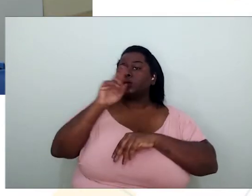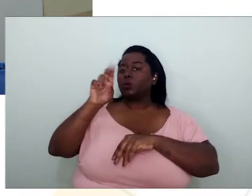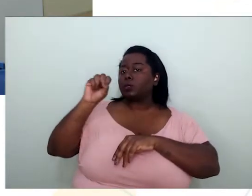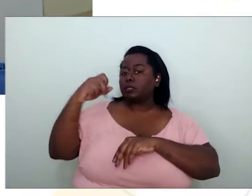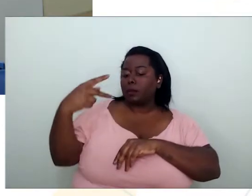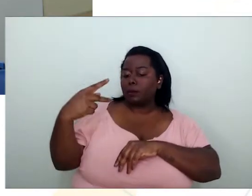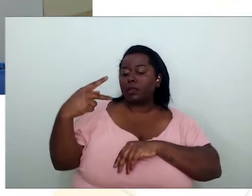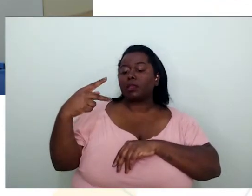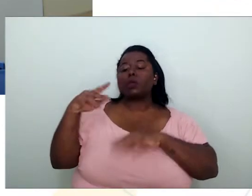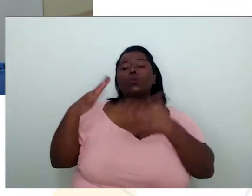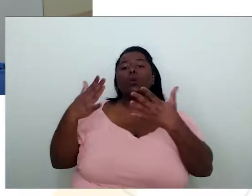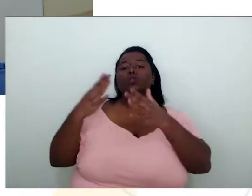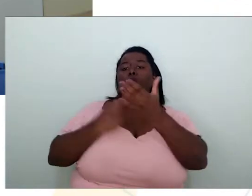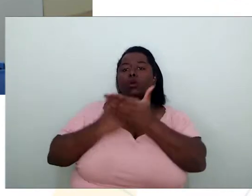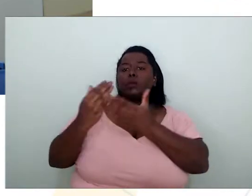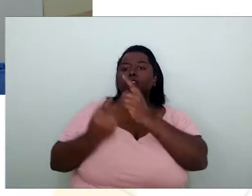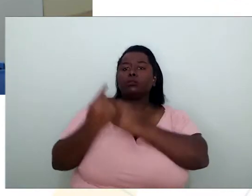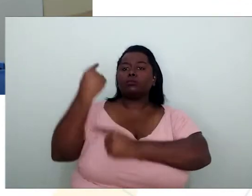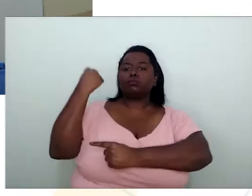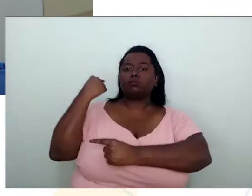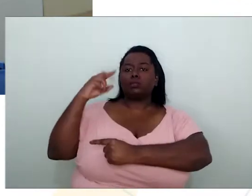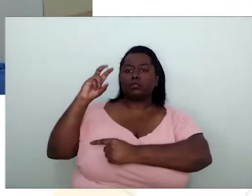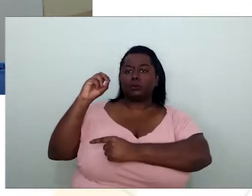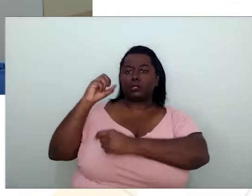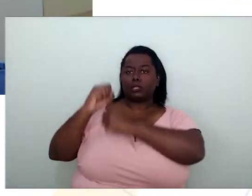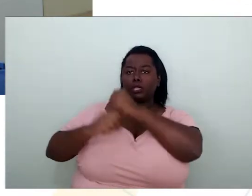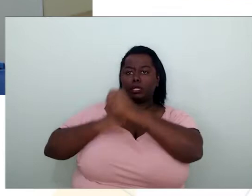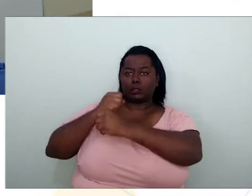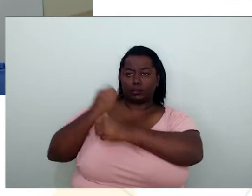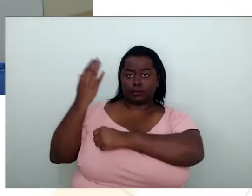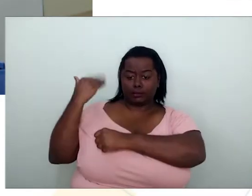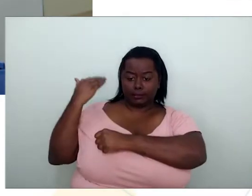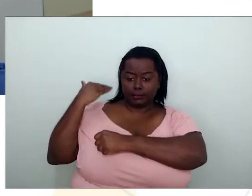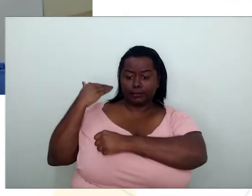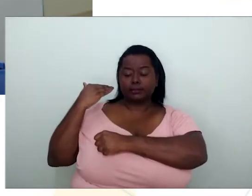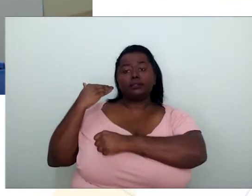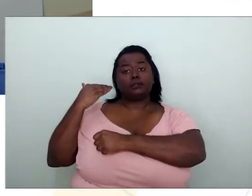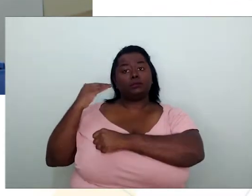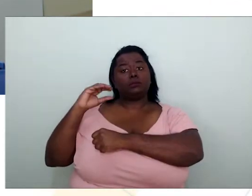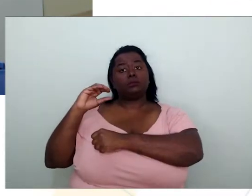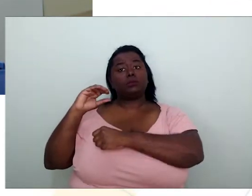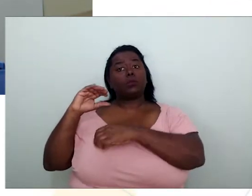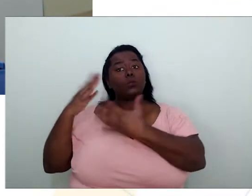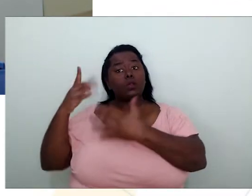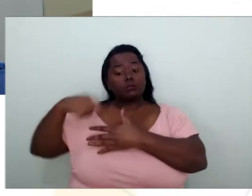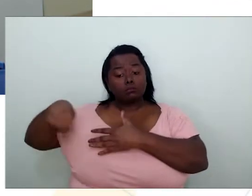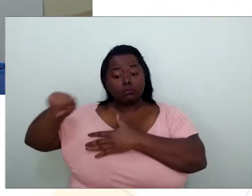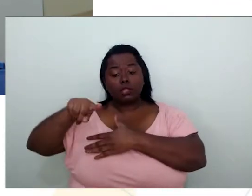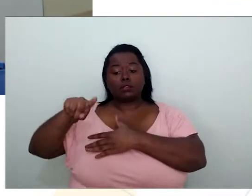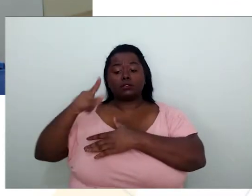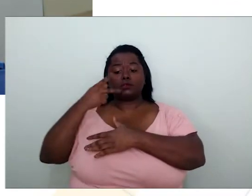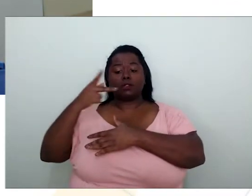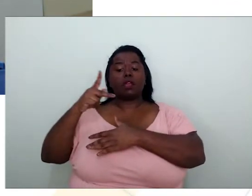when it started 50 years ago almost mandated did you know it can't be just a